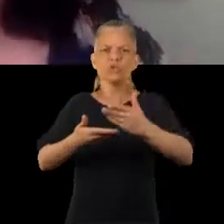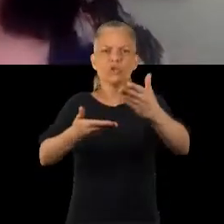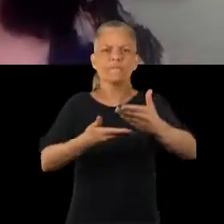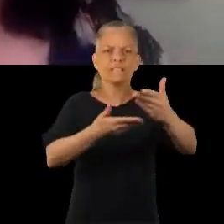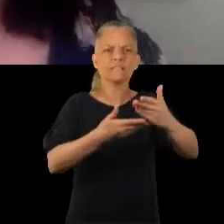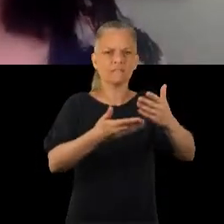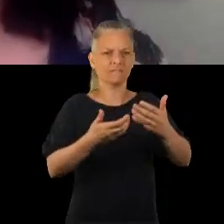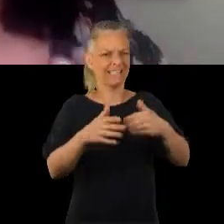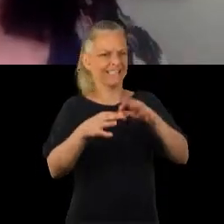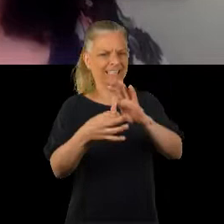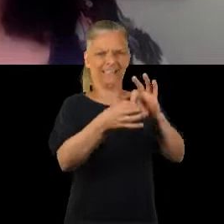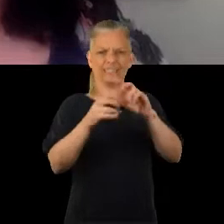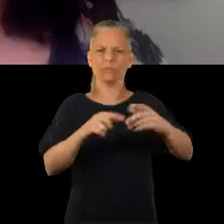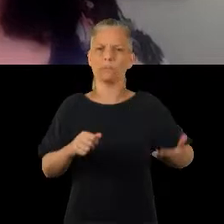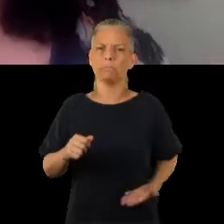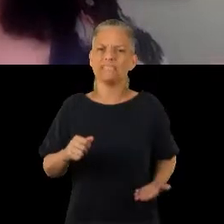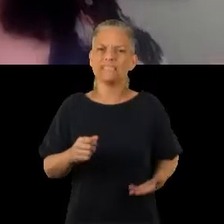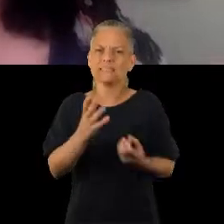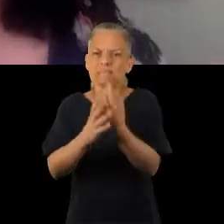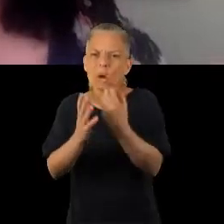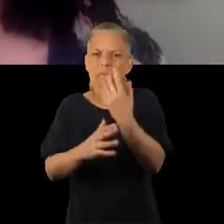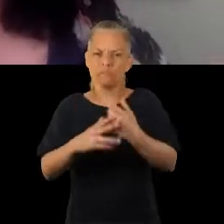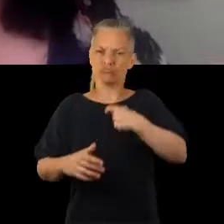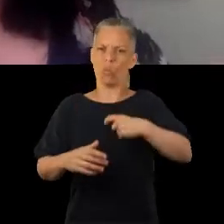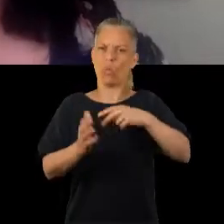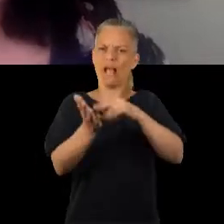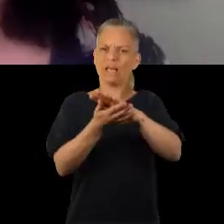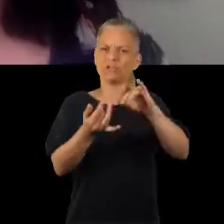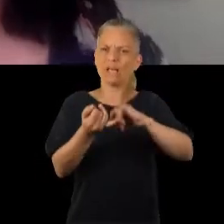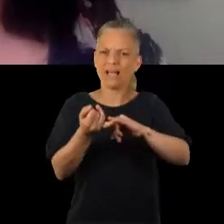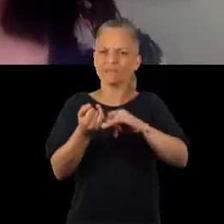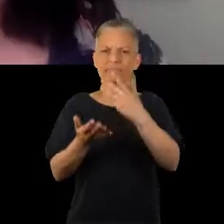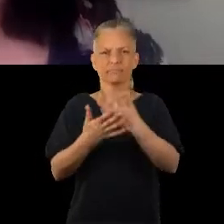services as individuals. And then I felt there was something really missing around community